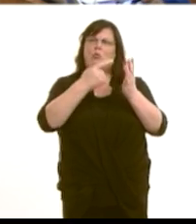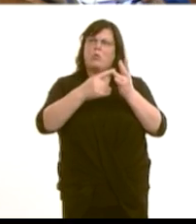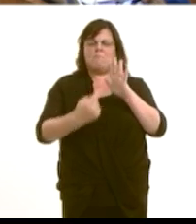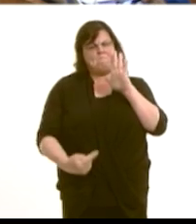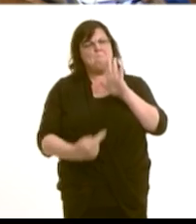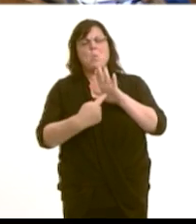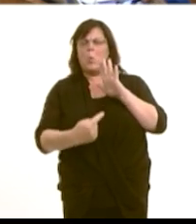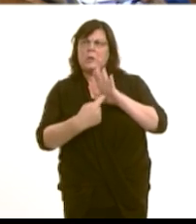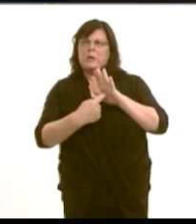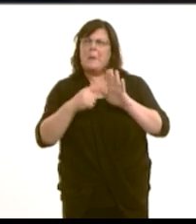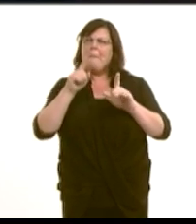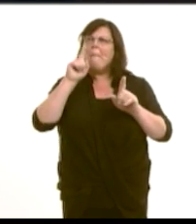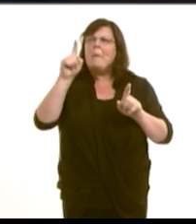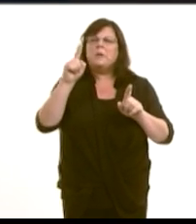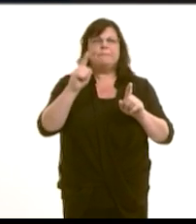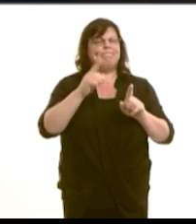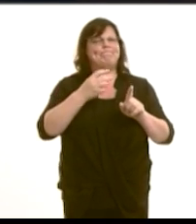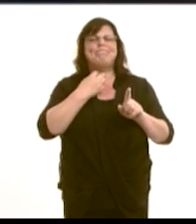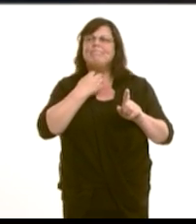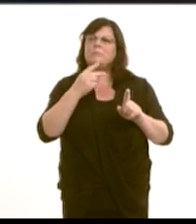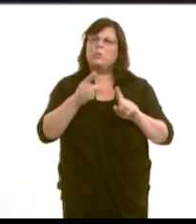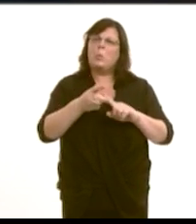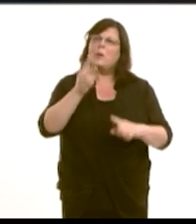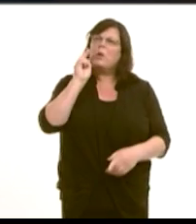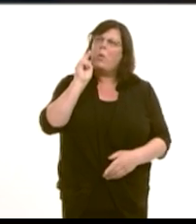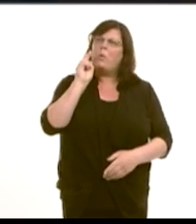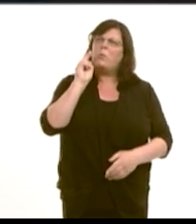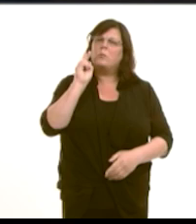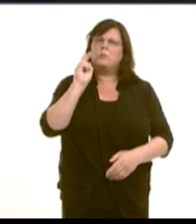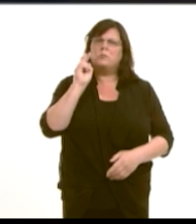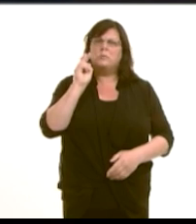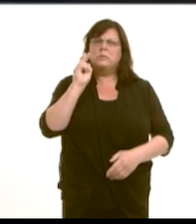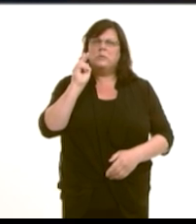Unfortunately, two weeks ago, I think we realised that thereís a great gulf between areas like